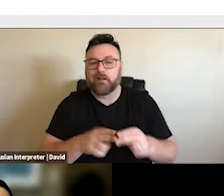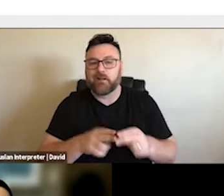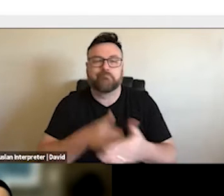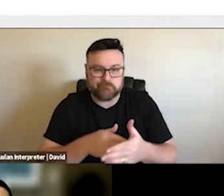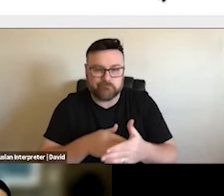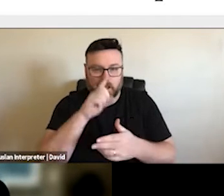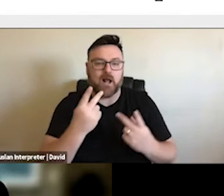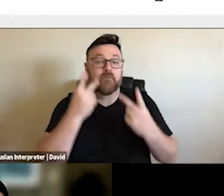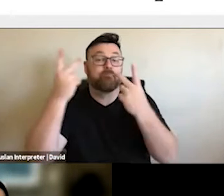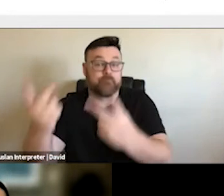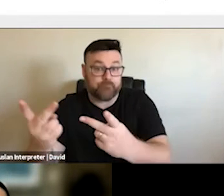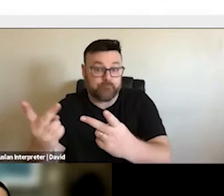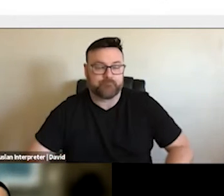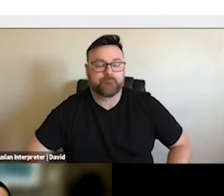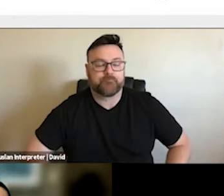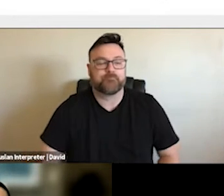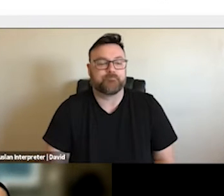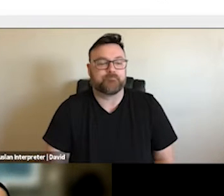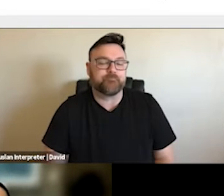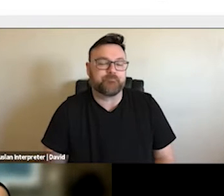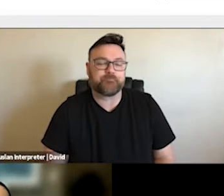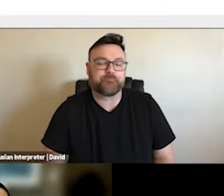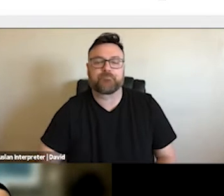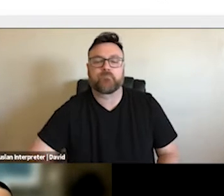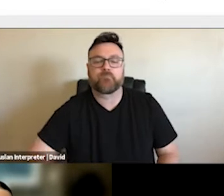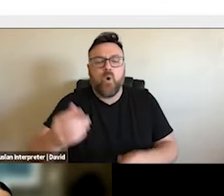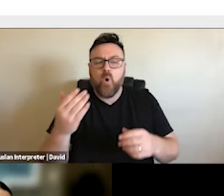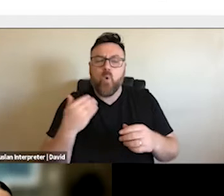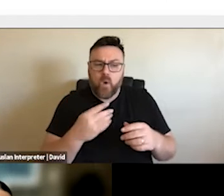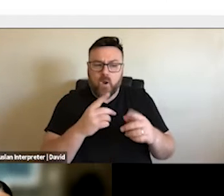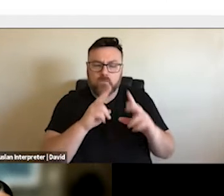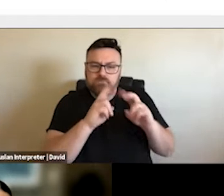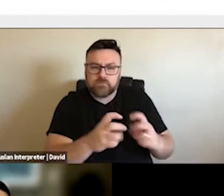So, we will talk a little more about these segments, but first I just wanted to provide